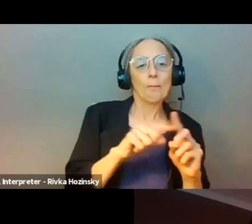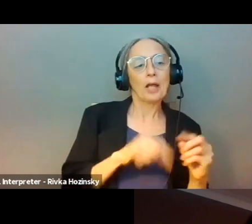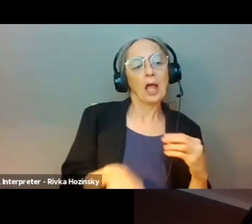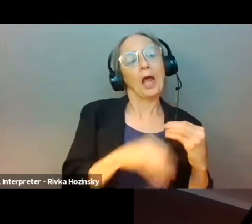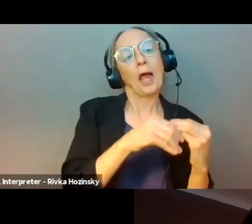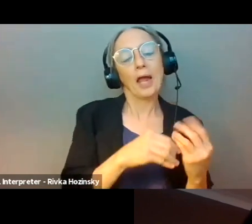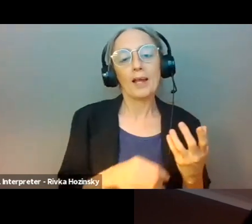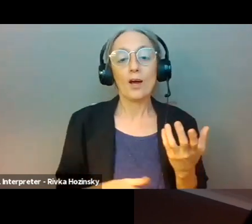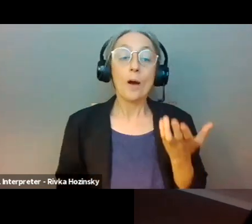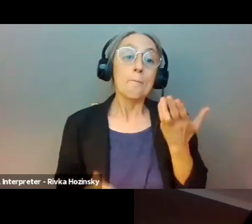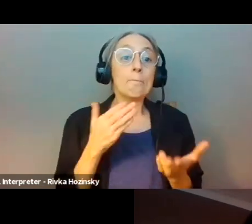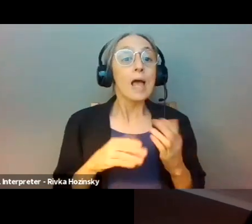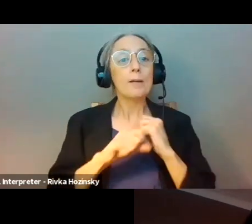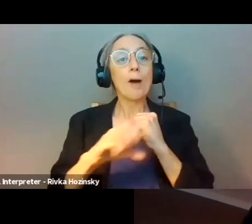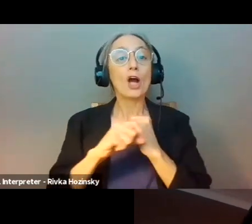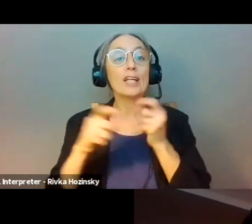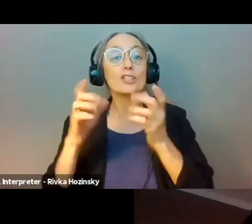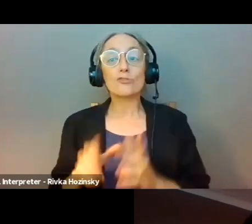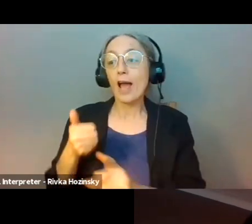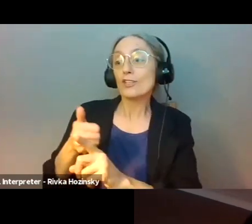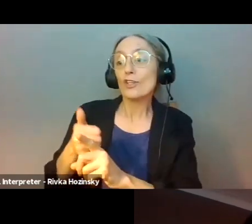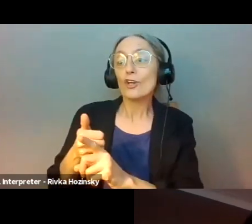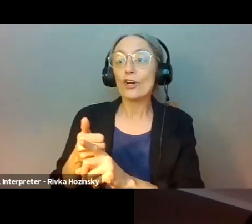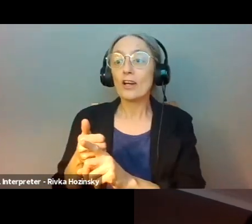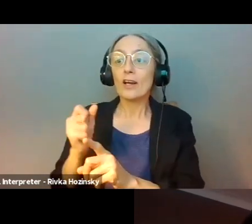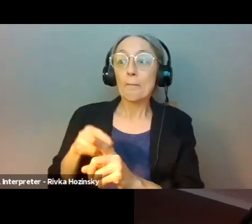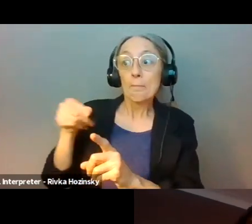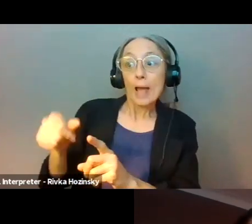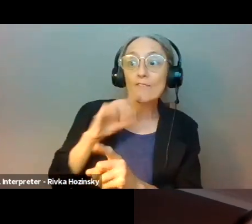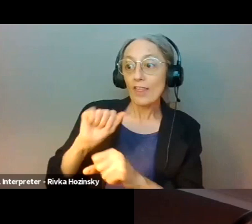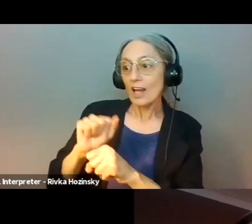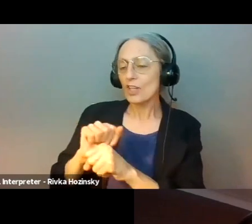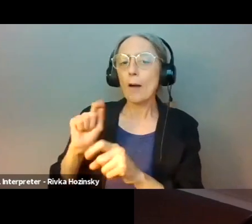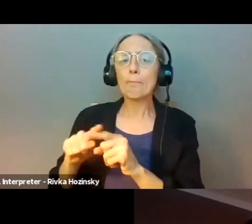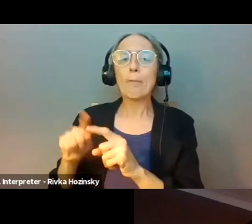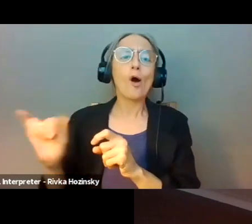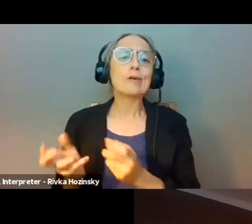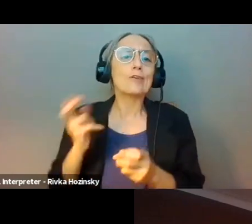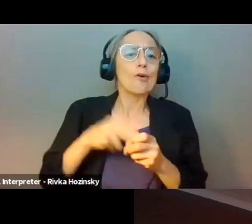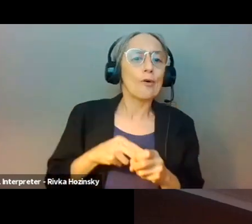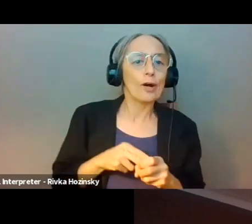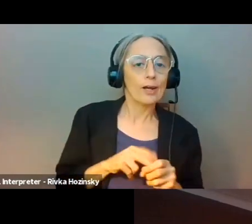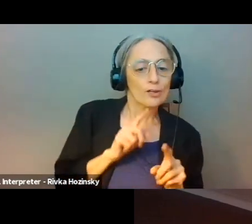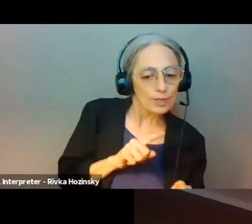but your marketing director is responding in the chat, like all hands on deck. So you don't have to hire these specific roles, I will add.